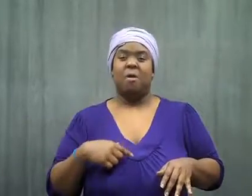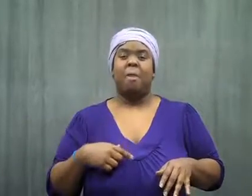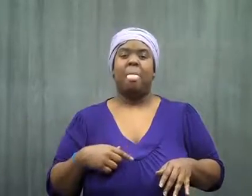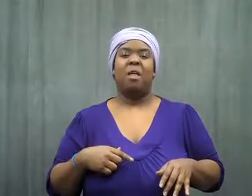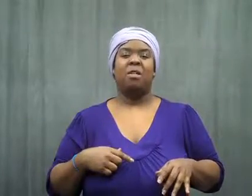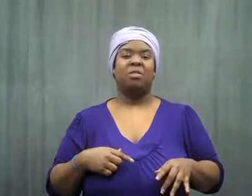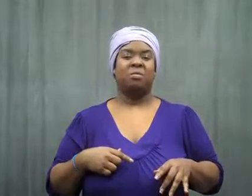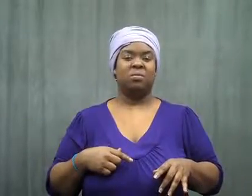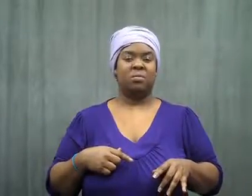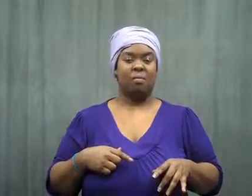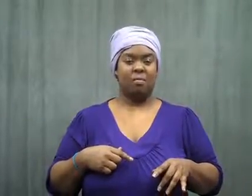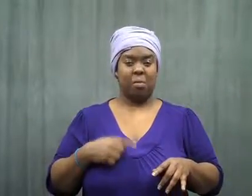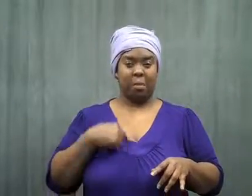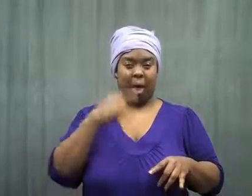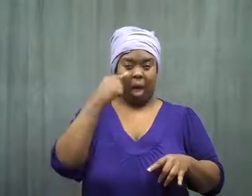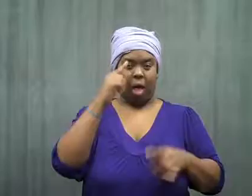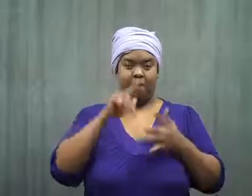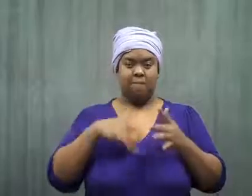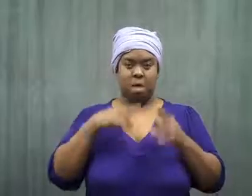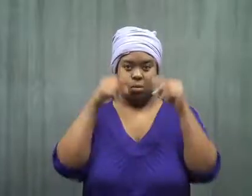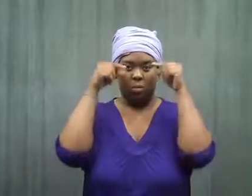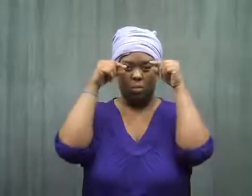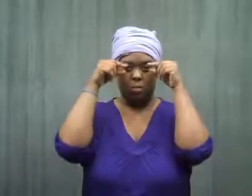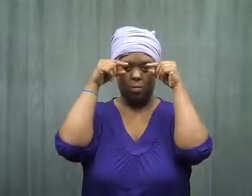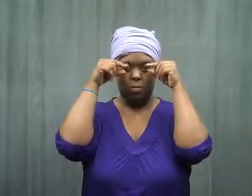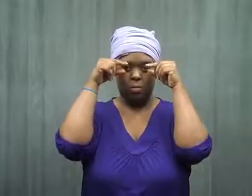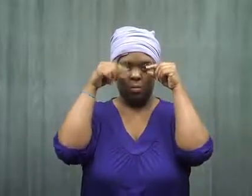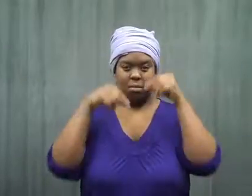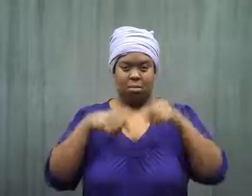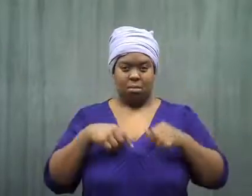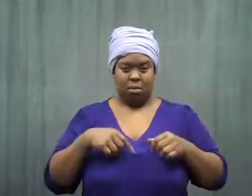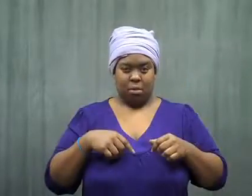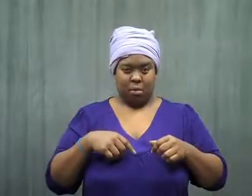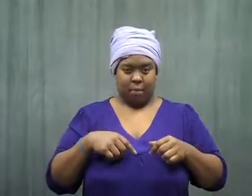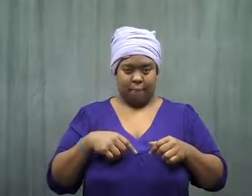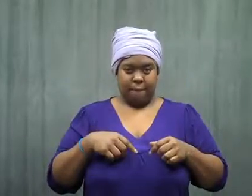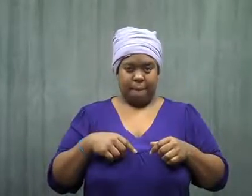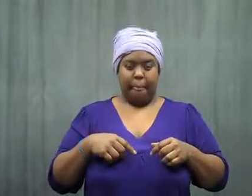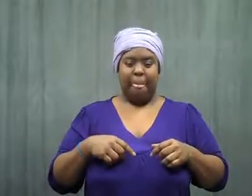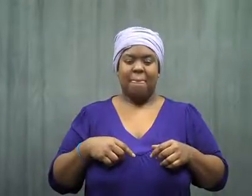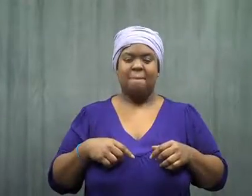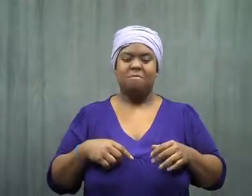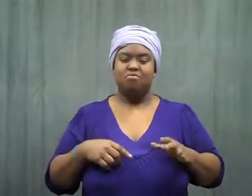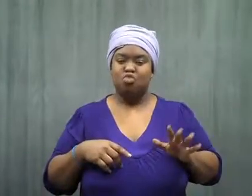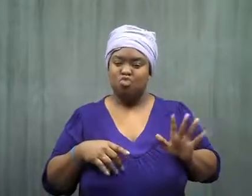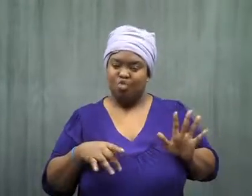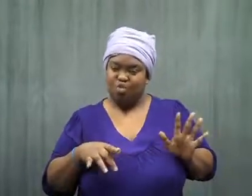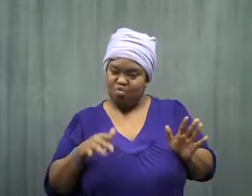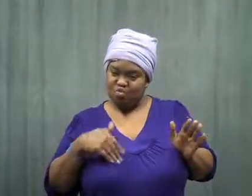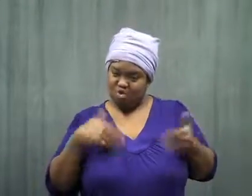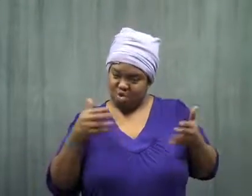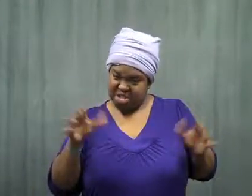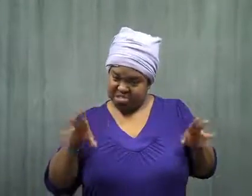My eye was starting to twitch.